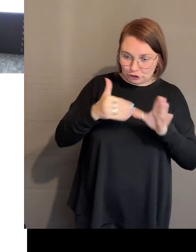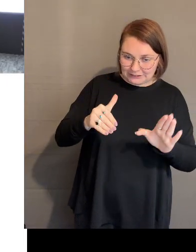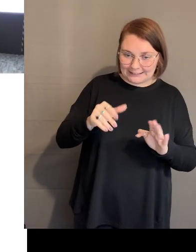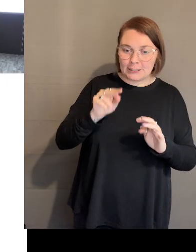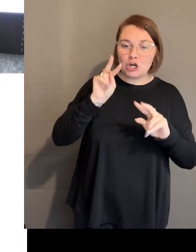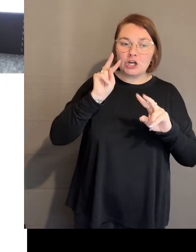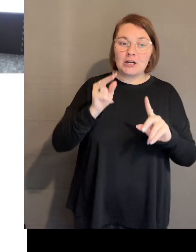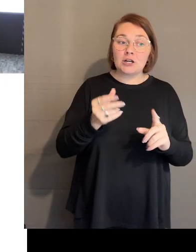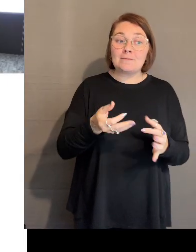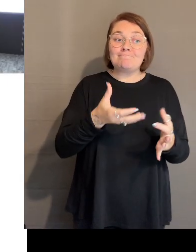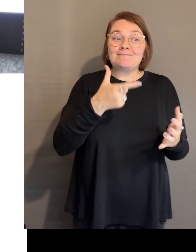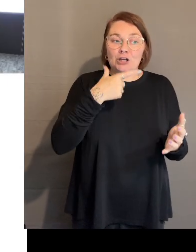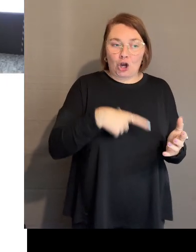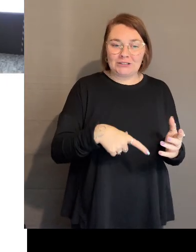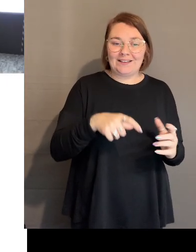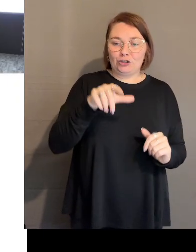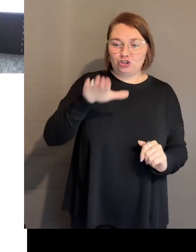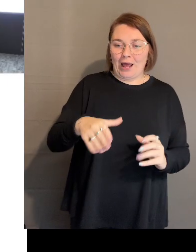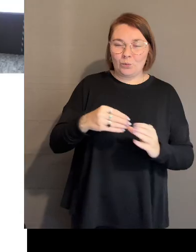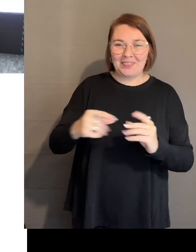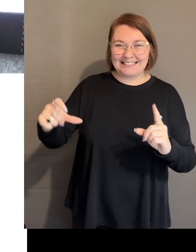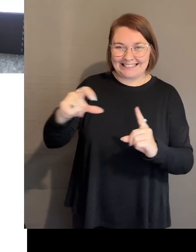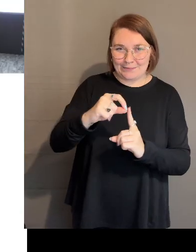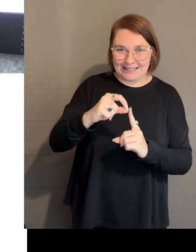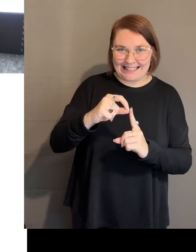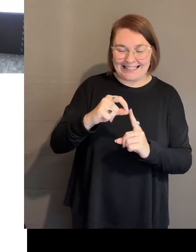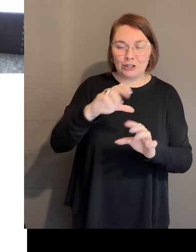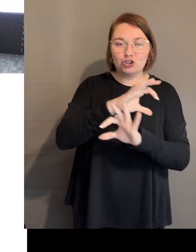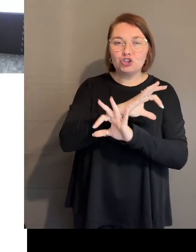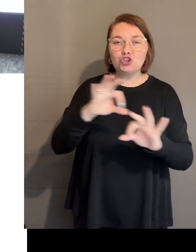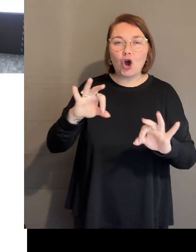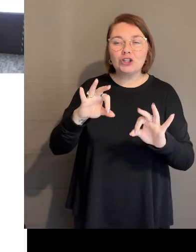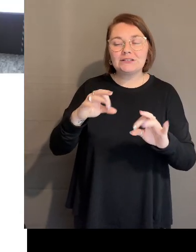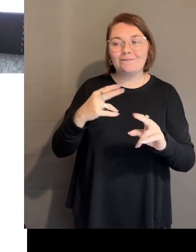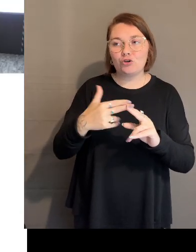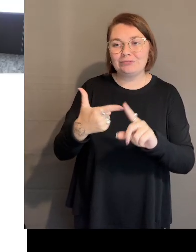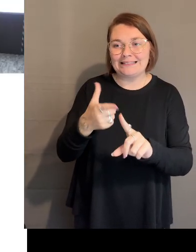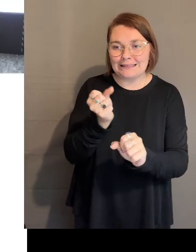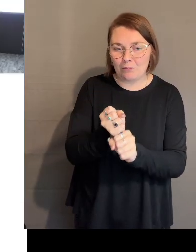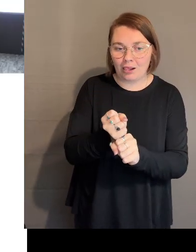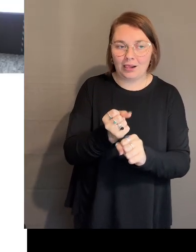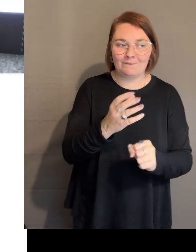caused by having a child with CP. It's not caused by, for example, that